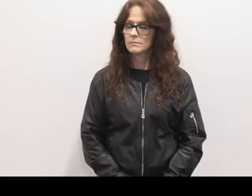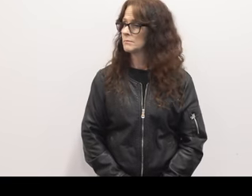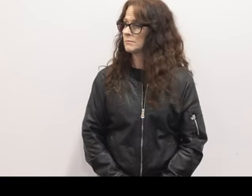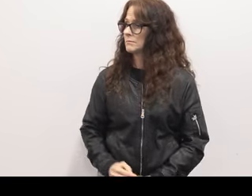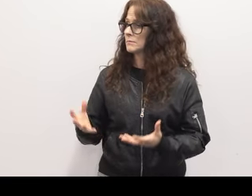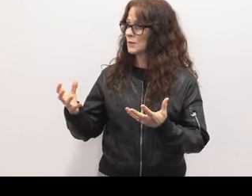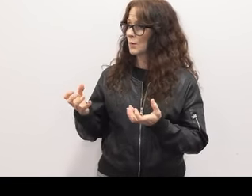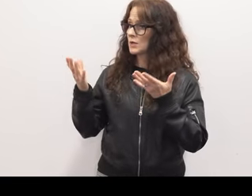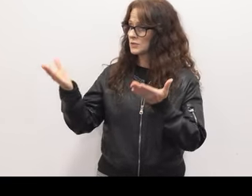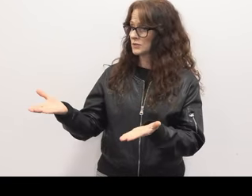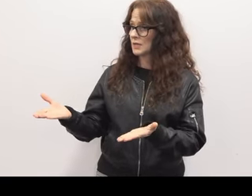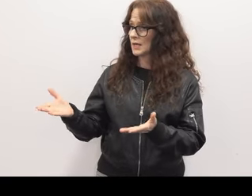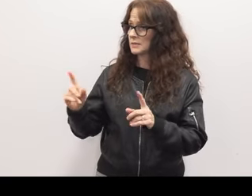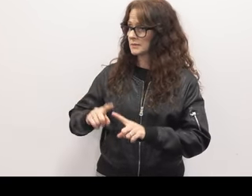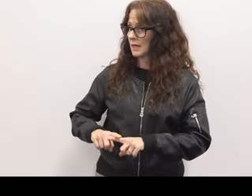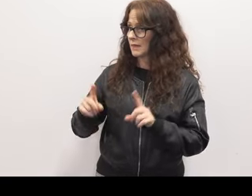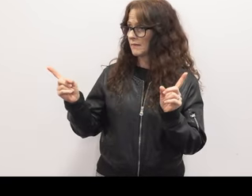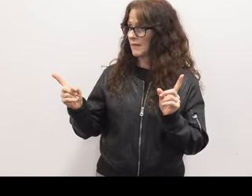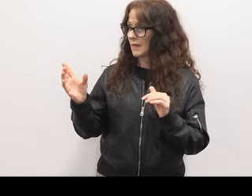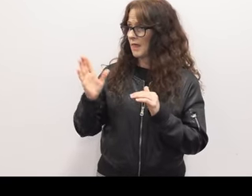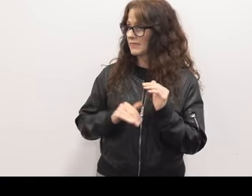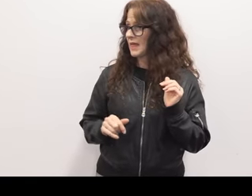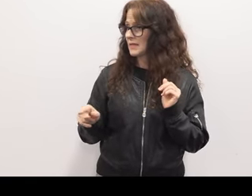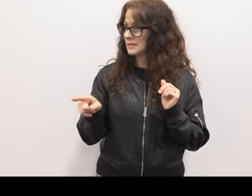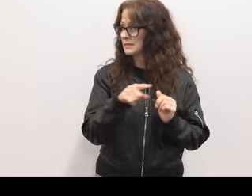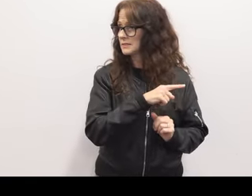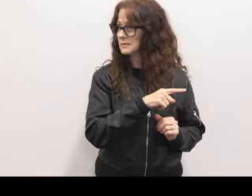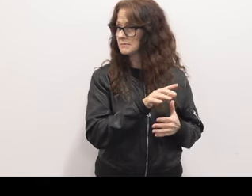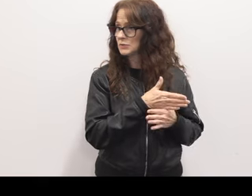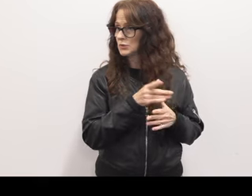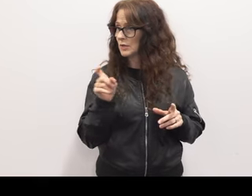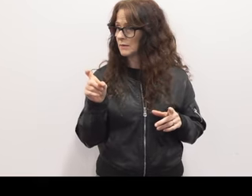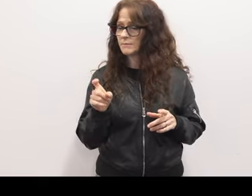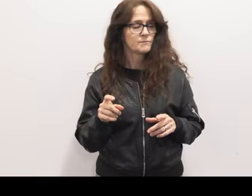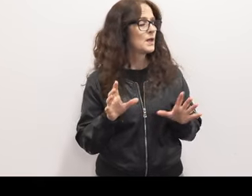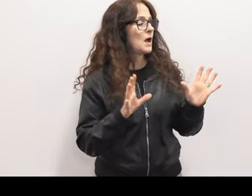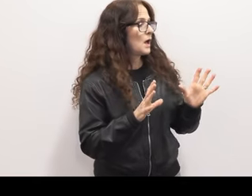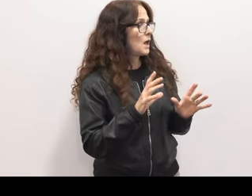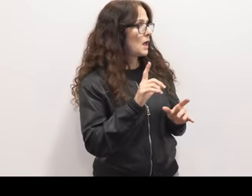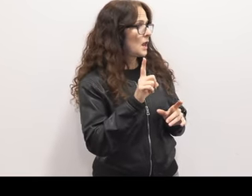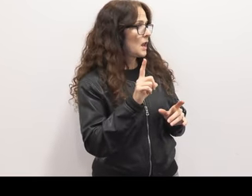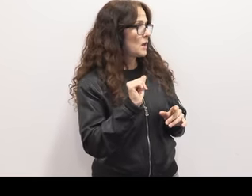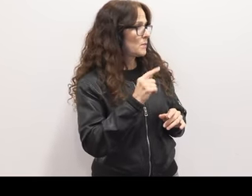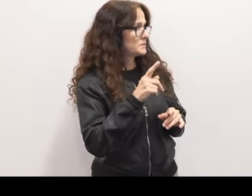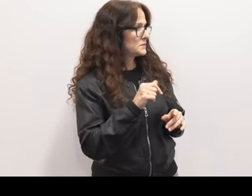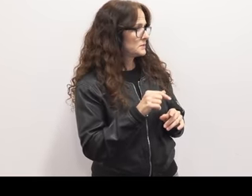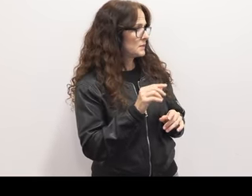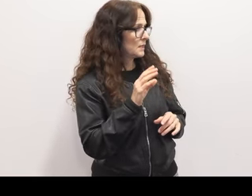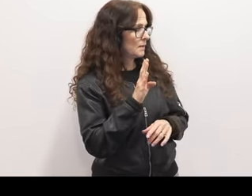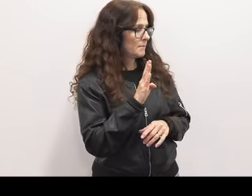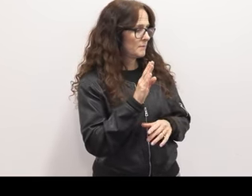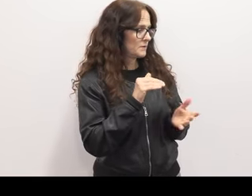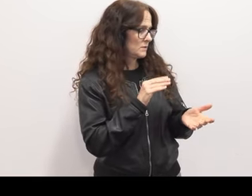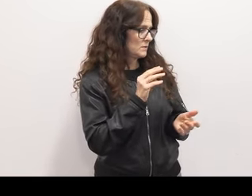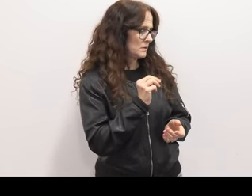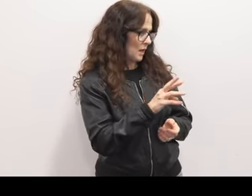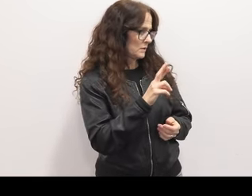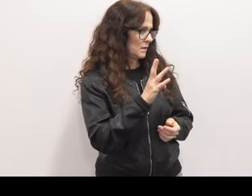[Jill Baker] Do you wanna suggest something different than has been shared or. [Maria Lopez] Well, I think that what Dr. Benitez has stated in terms of making sure